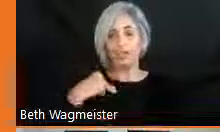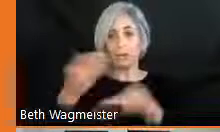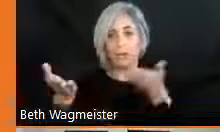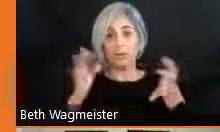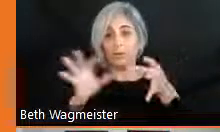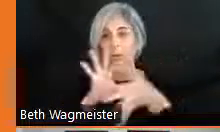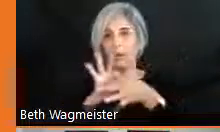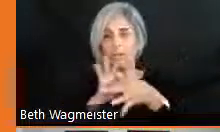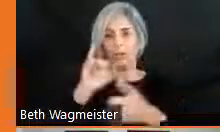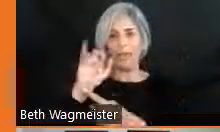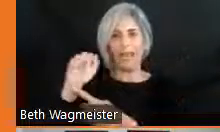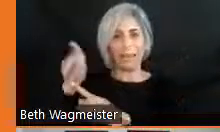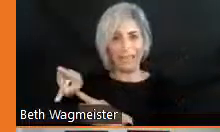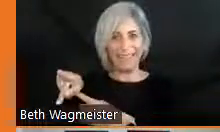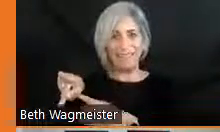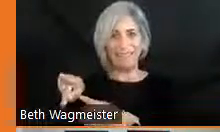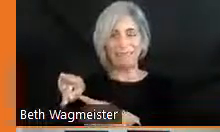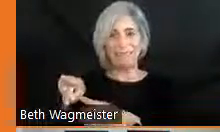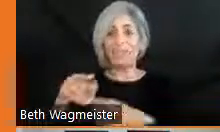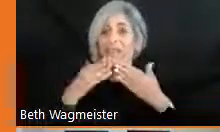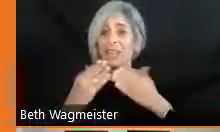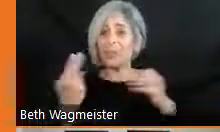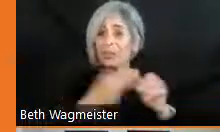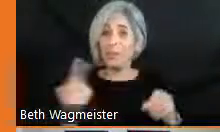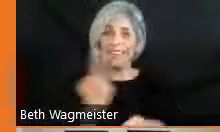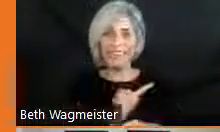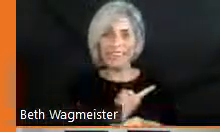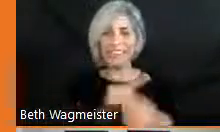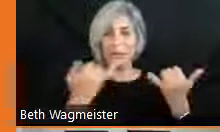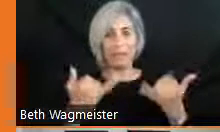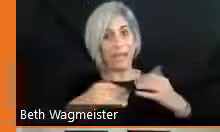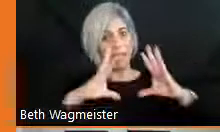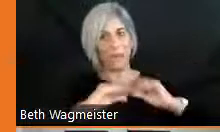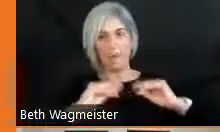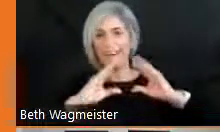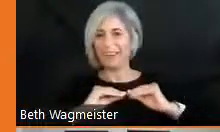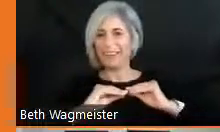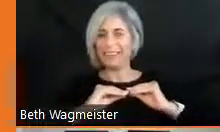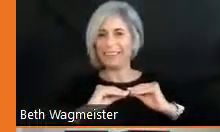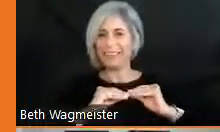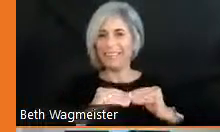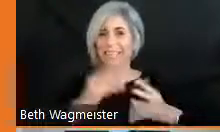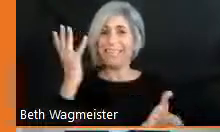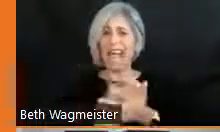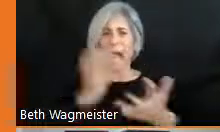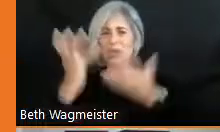with IAAP. Thank you for joining us for today's webinar, stop screaming into the void. Getting